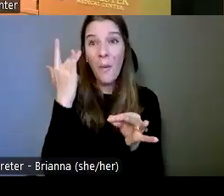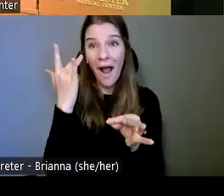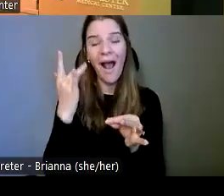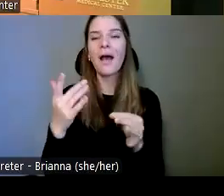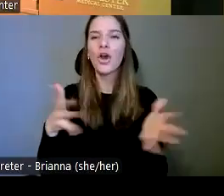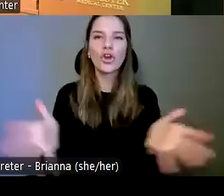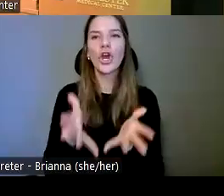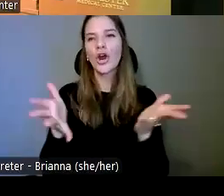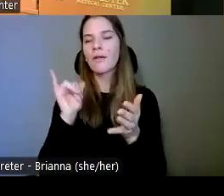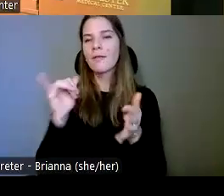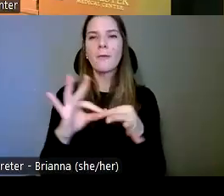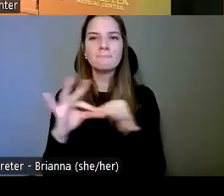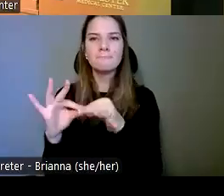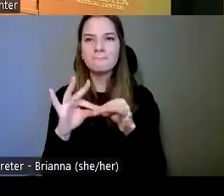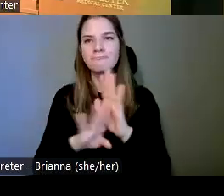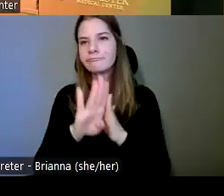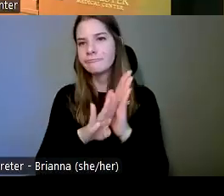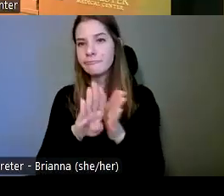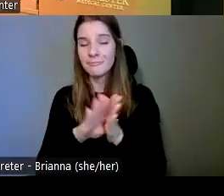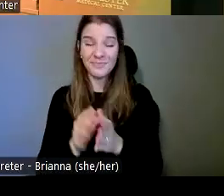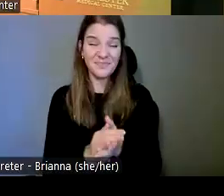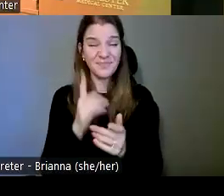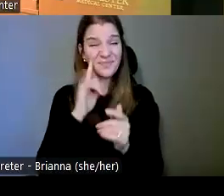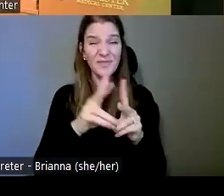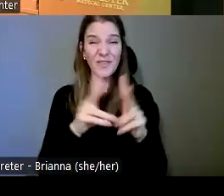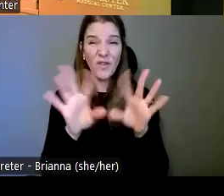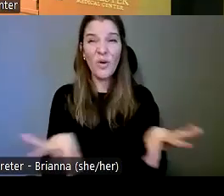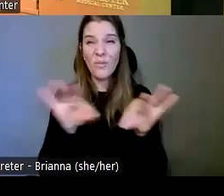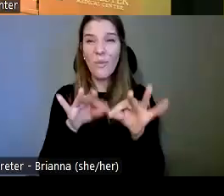we're forming and I think that that's a really important part of that we're not appreciating